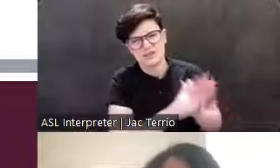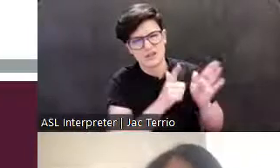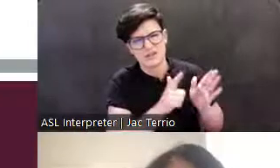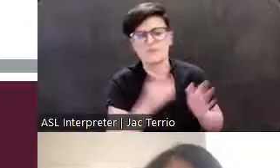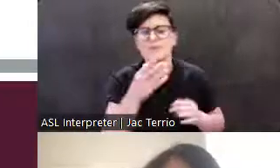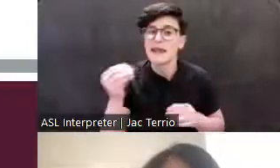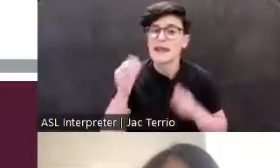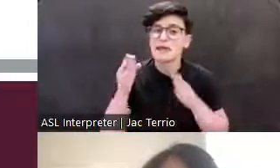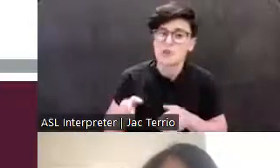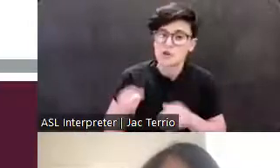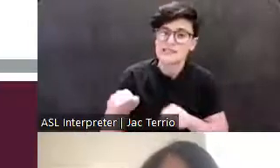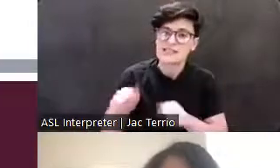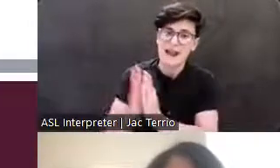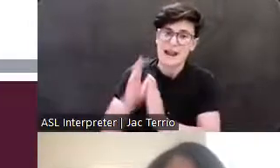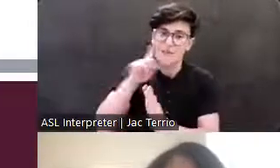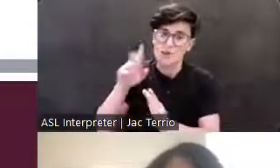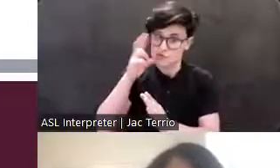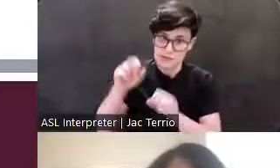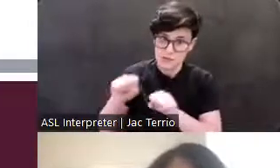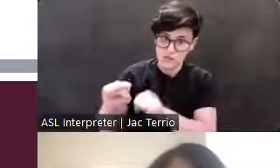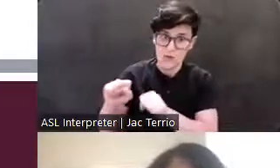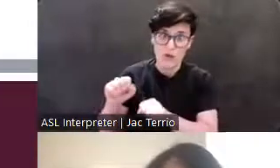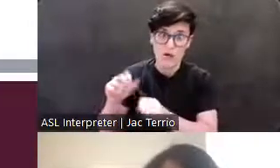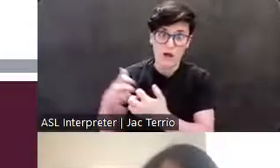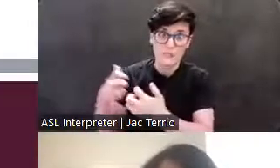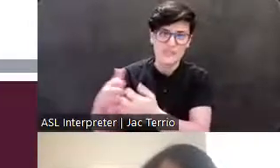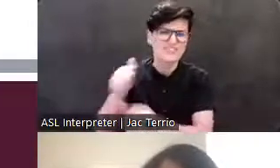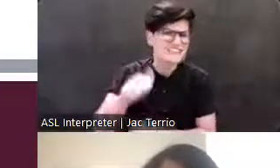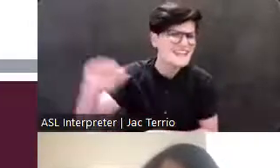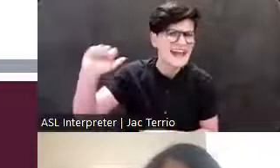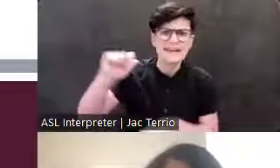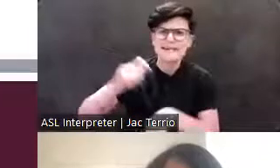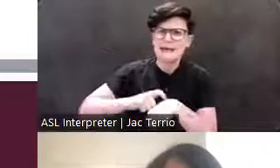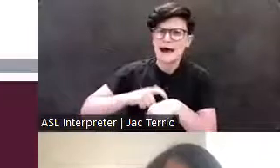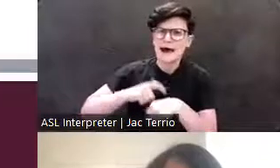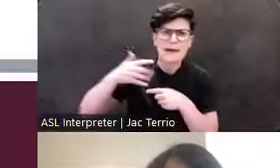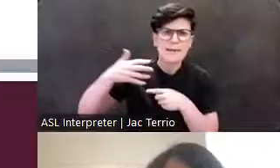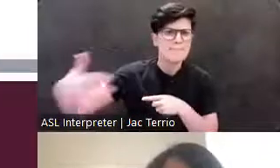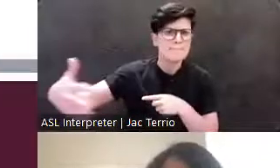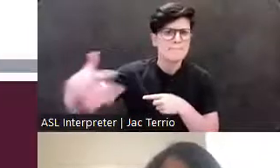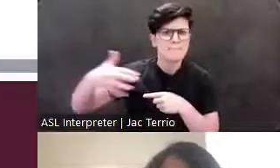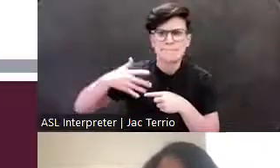It doesn't have to be necessarily when you are applying for the apartment.